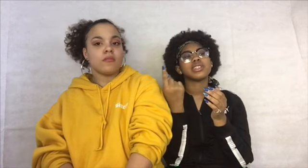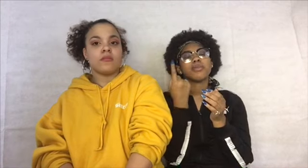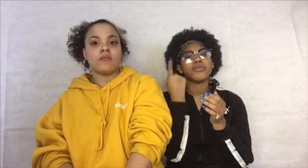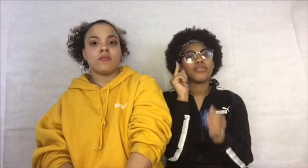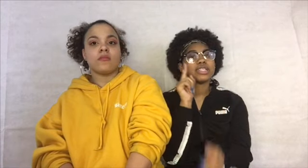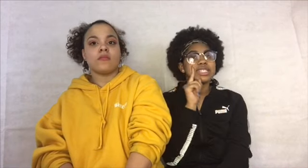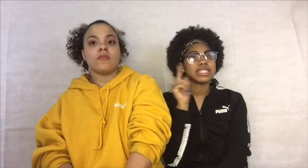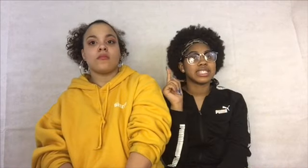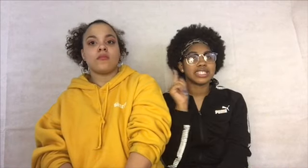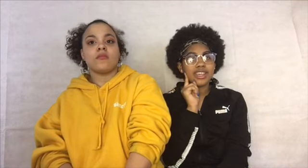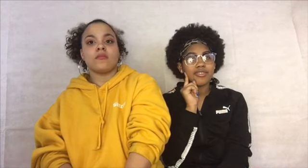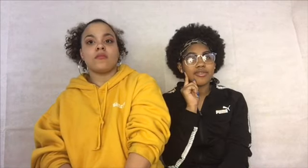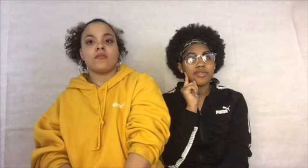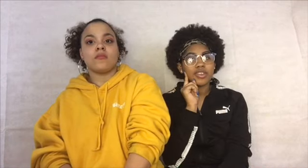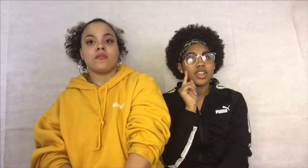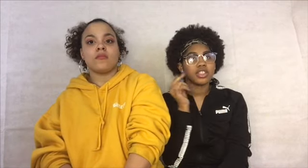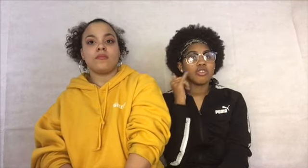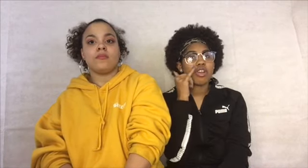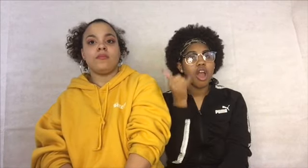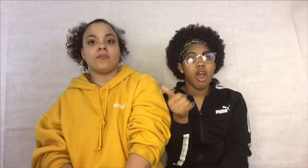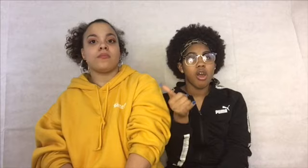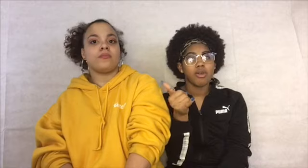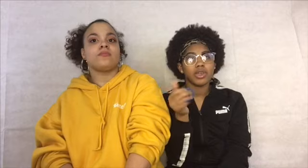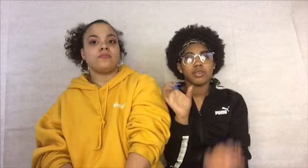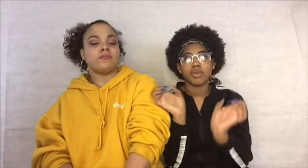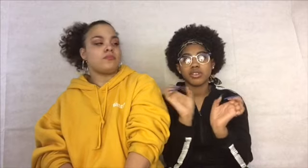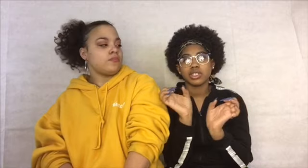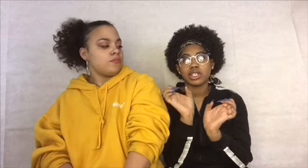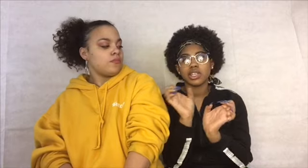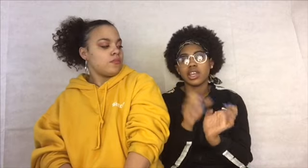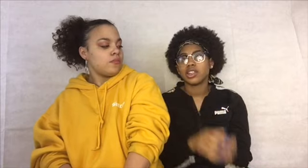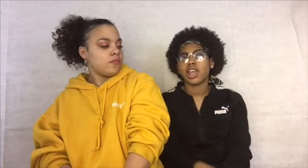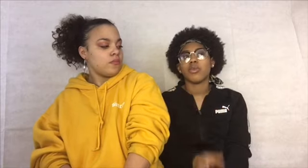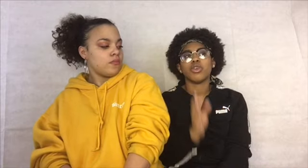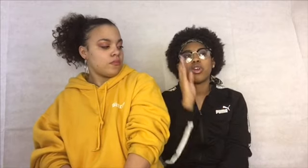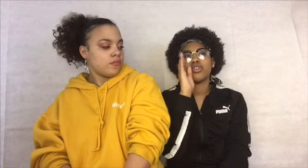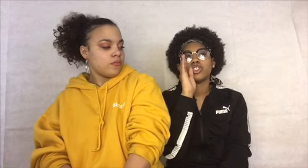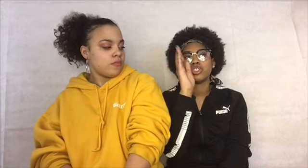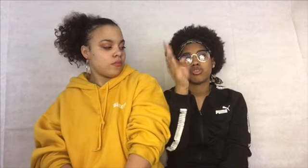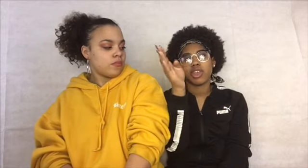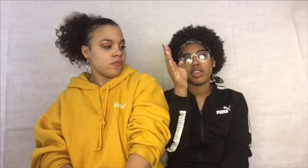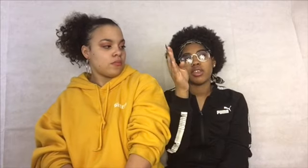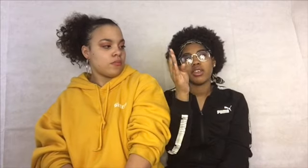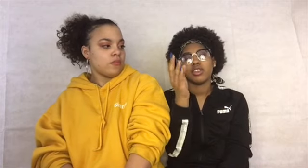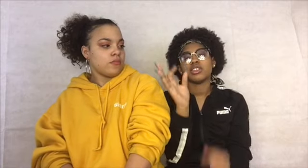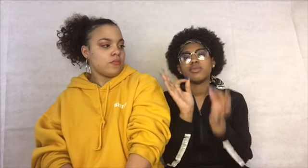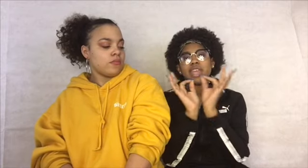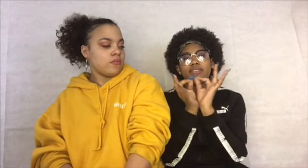some people with deaf to call emergency and they will go straight to have an